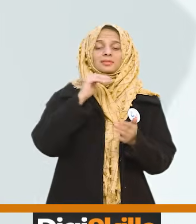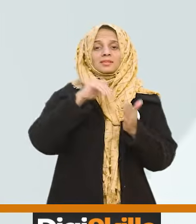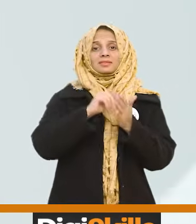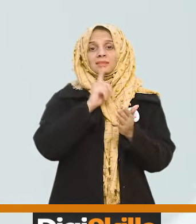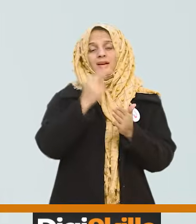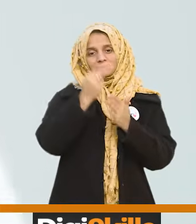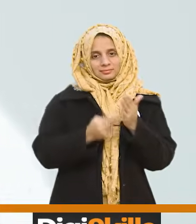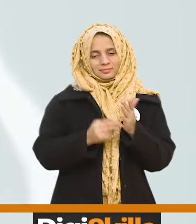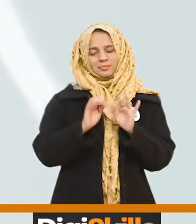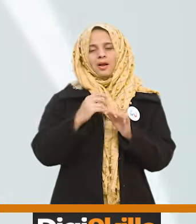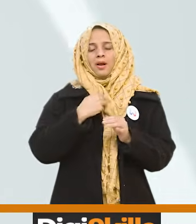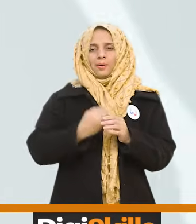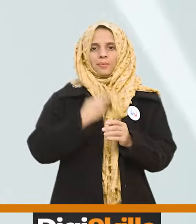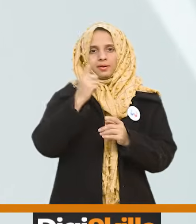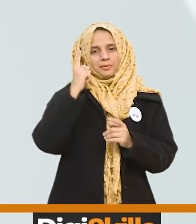process, that happiness is unmatched.